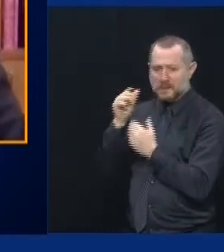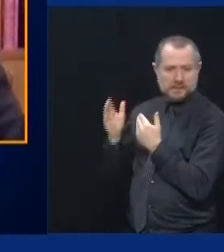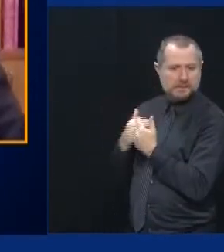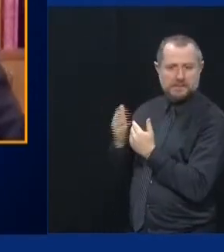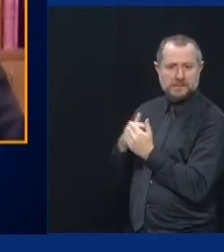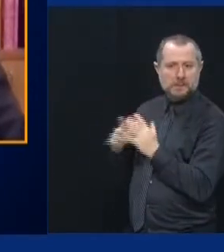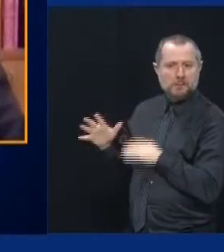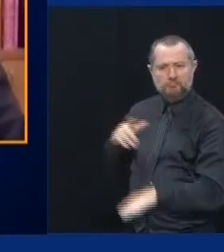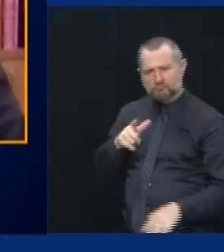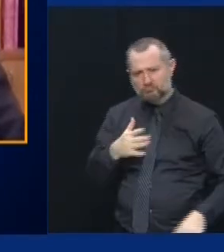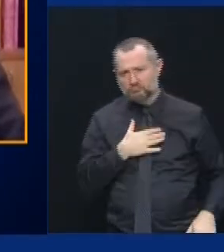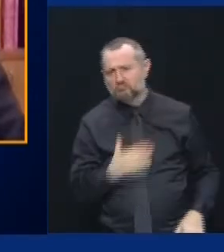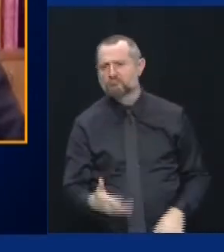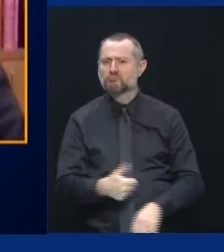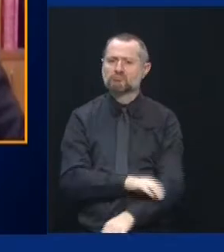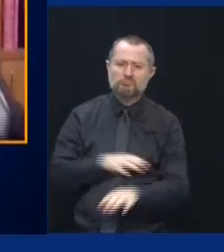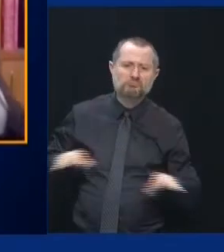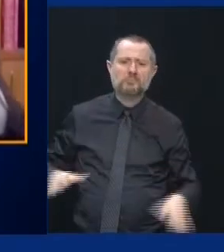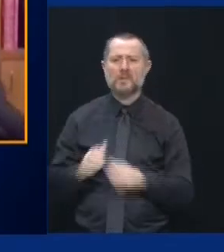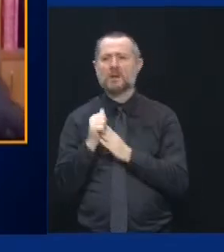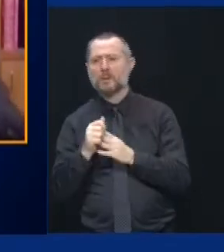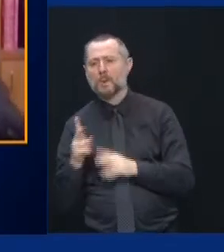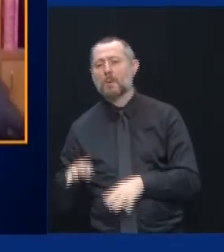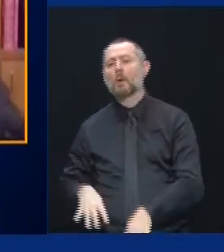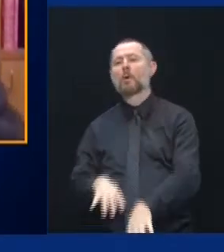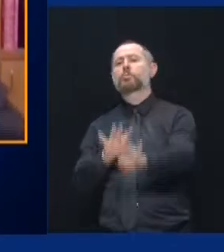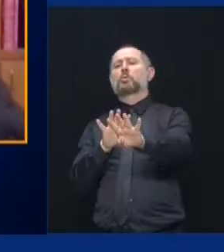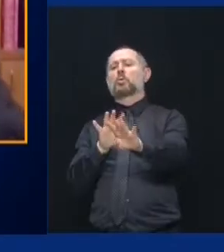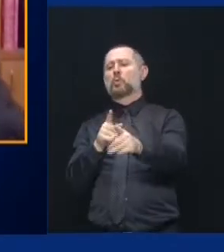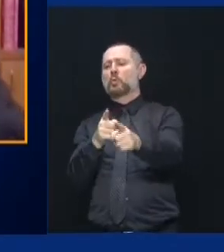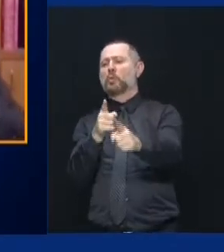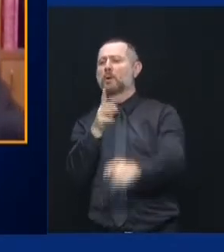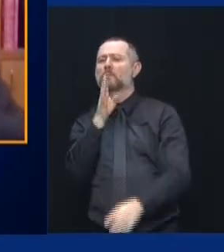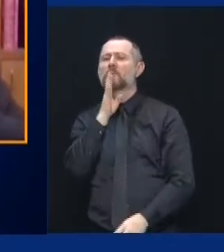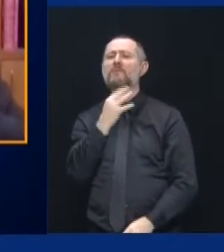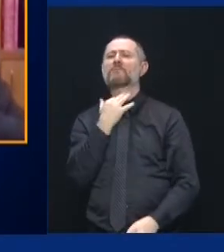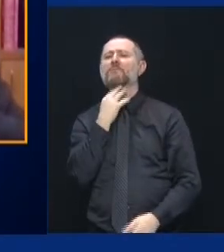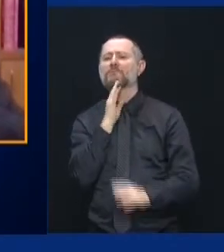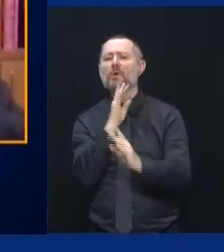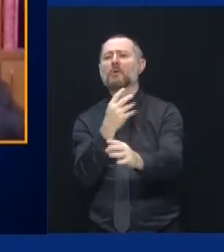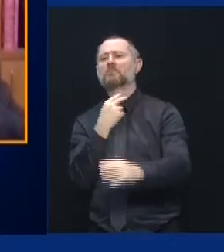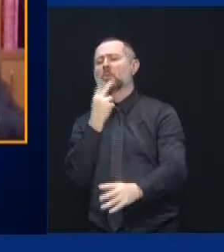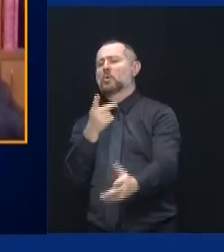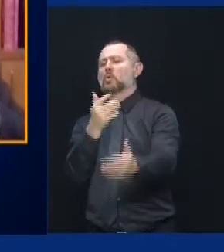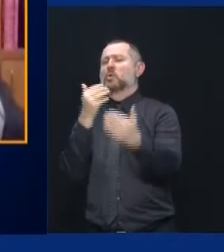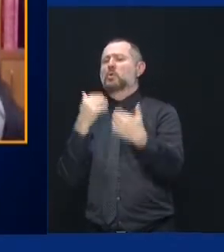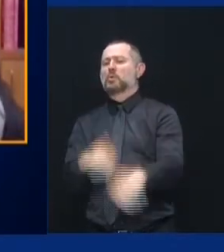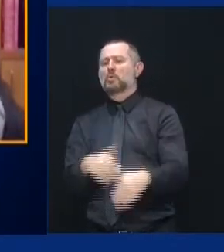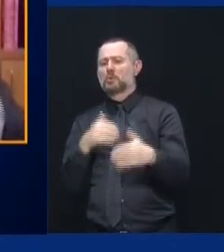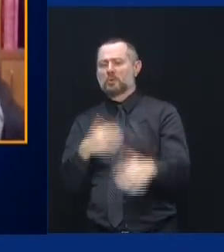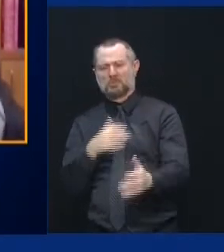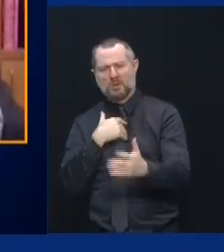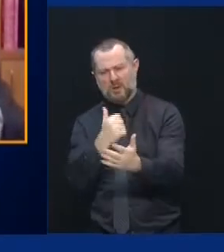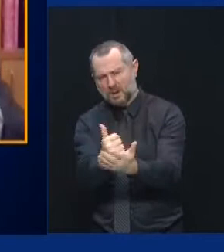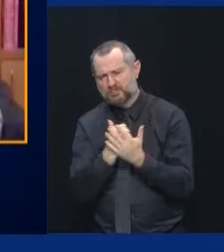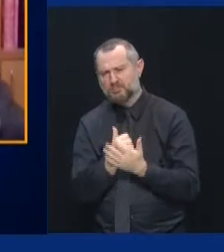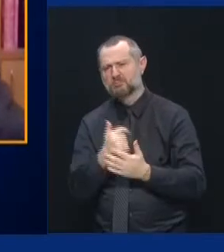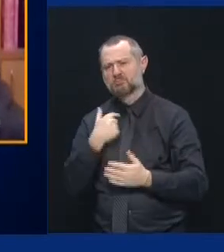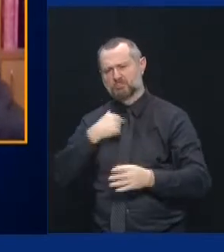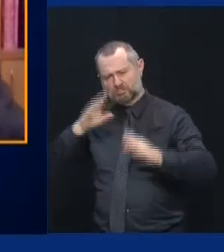HERE BECAUSE YOU REALLY STEPPED UP AND YOU STEPPED UP AT A TIME WHEN IT WASN'T EASY AND PEOPLE HEAR YOUR VOICE AND I THANK YOU